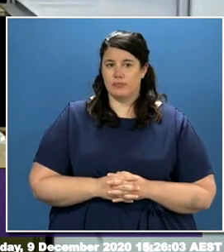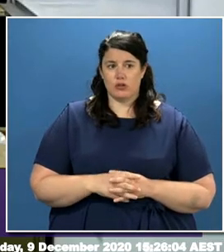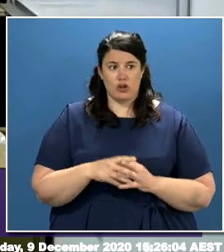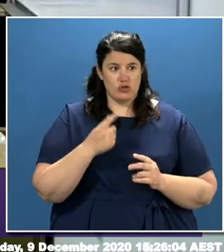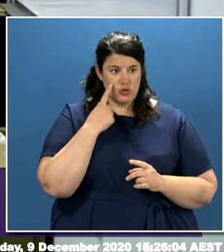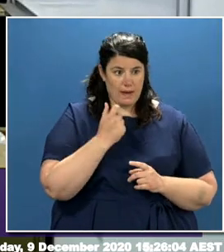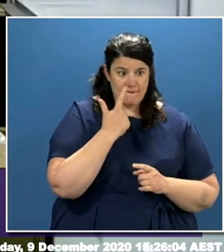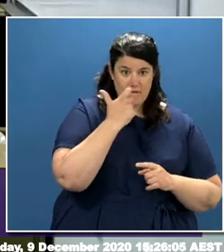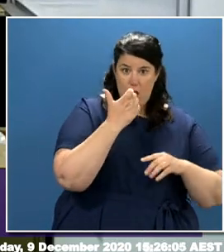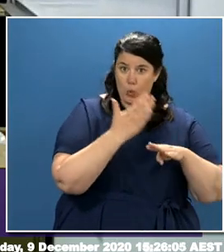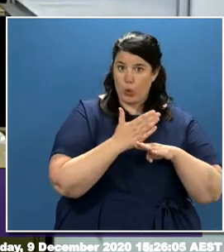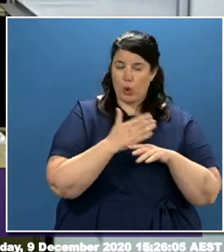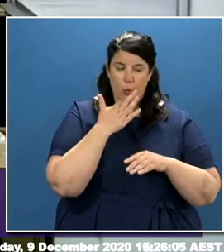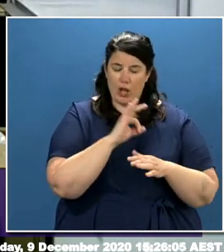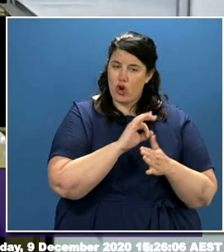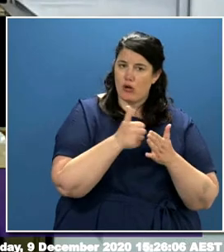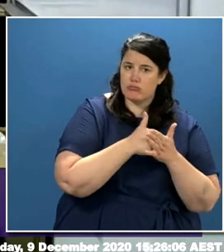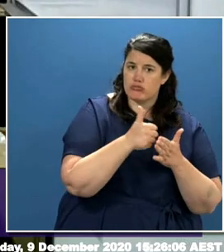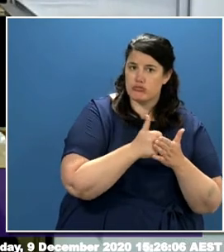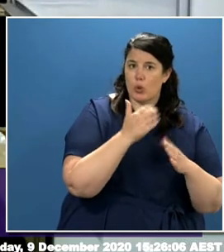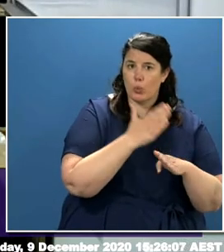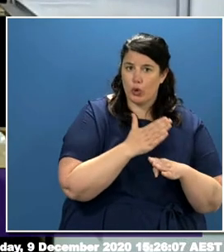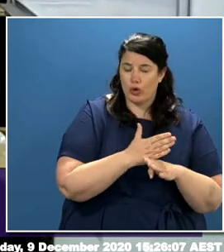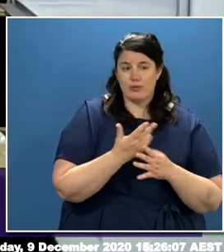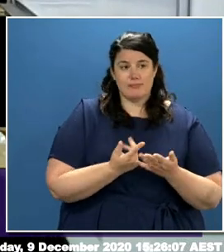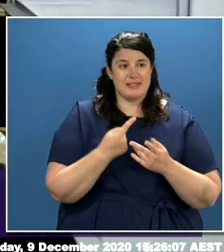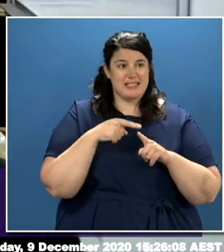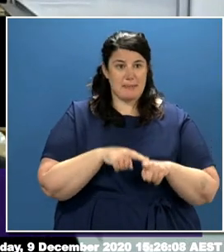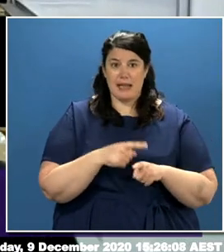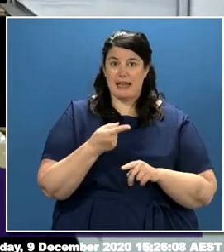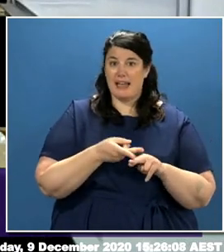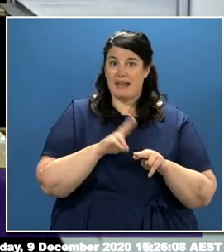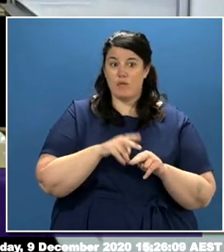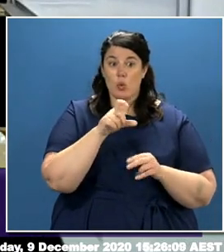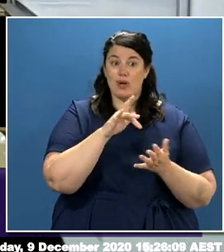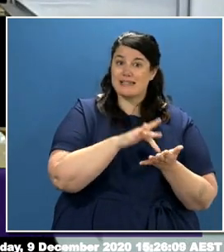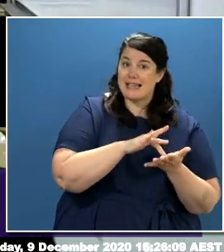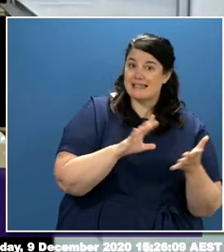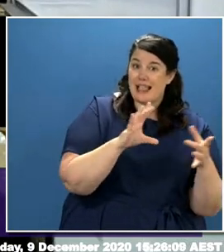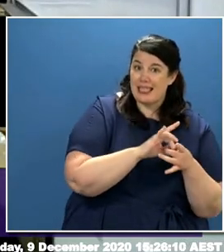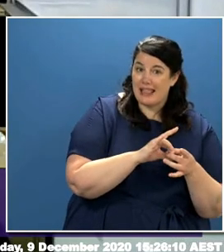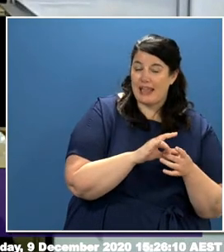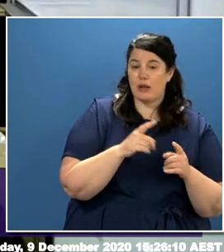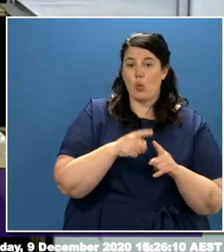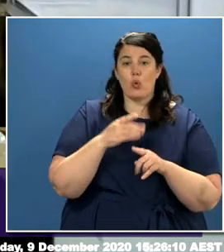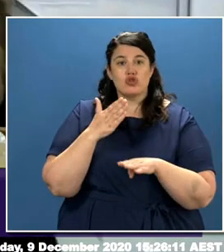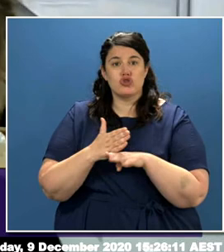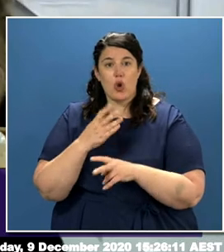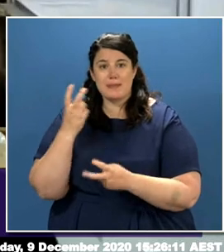Because the other issues that they've got to deal with is depending if you're on Centrelink or JobSeeker or Newstart, what the young